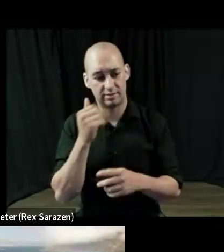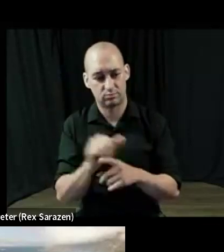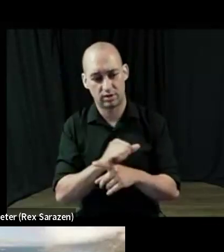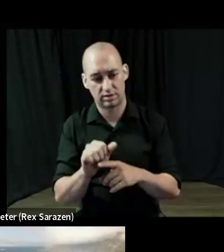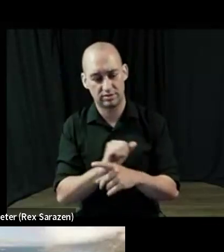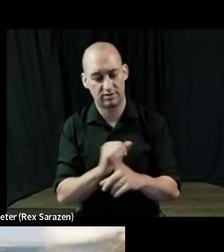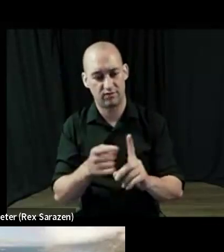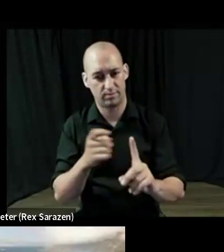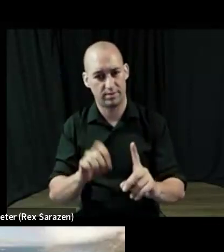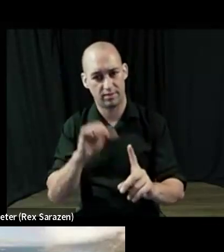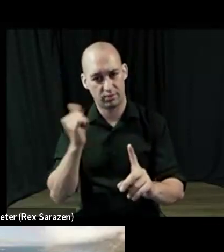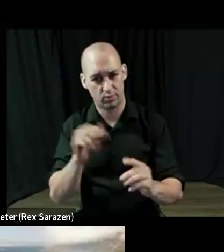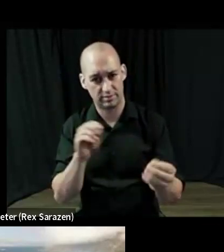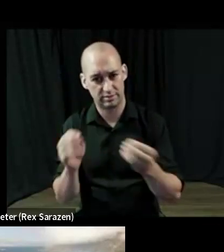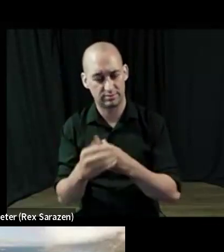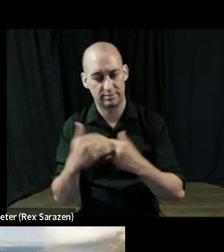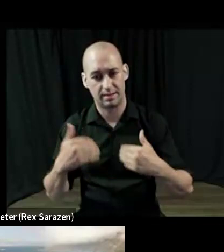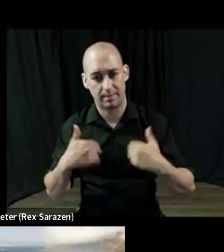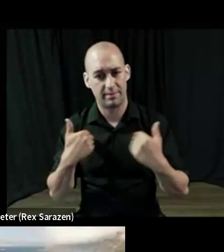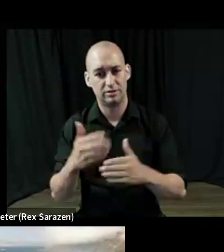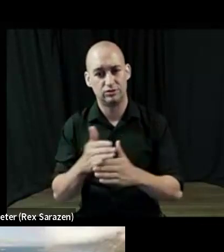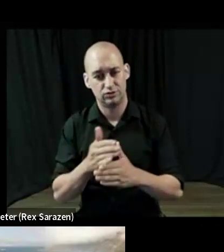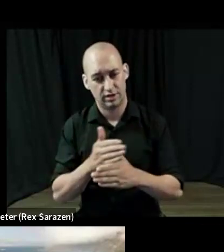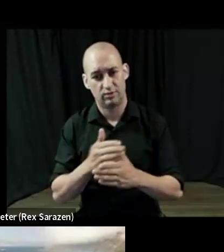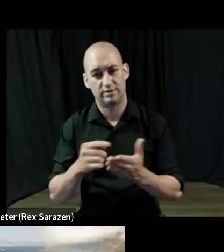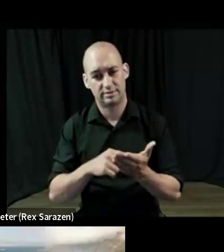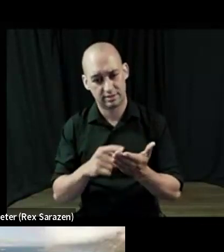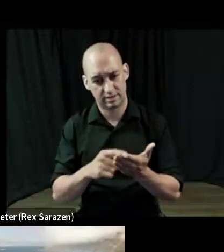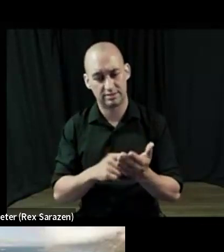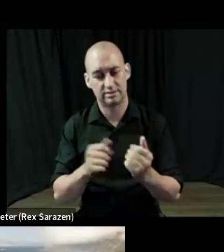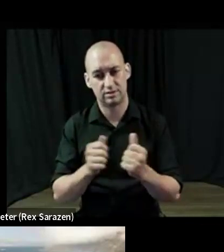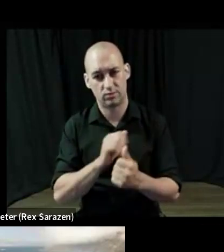so happy to share and discuss that with your team if you guys are looking for equity centered